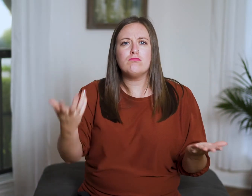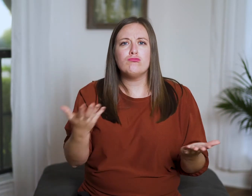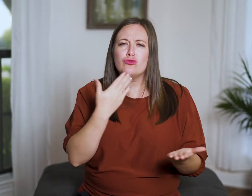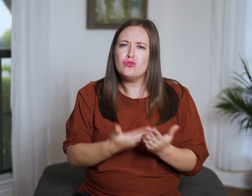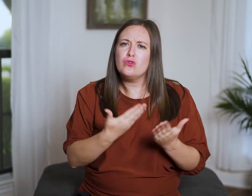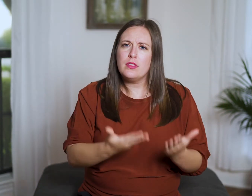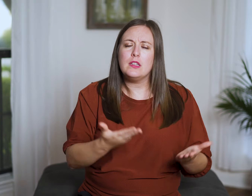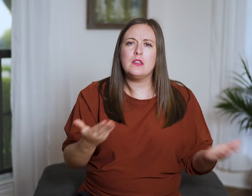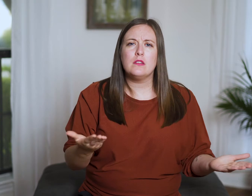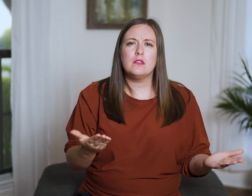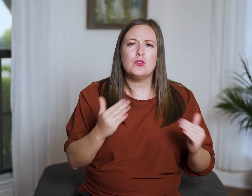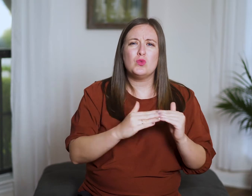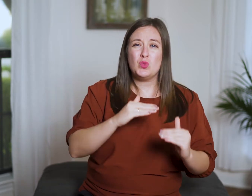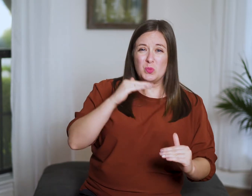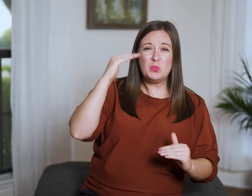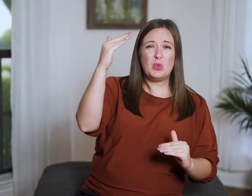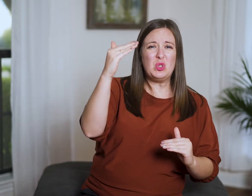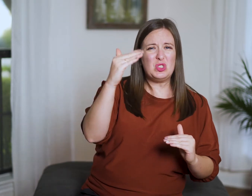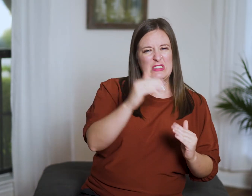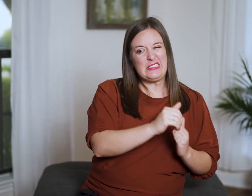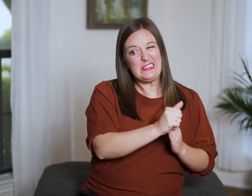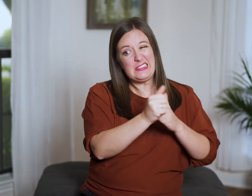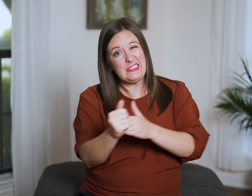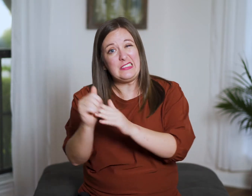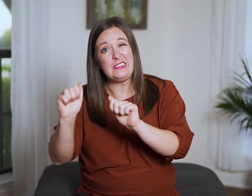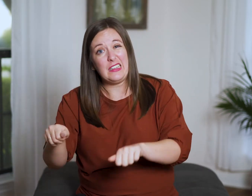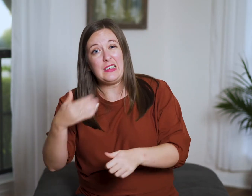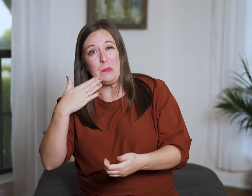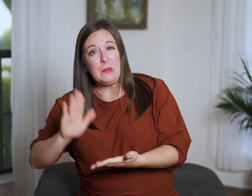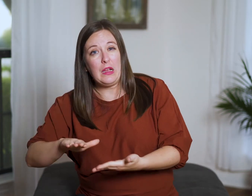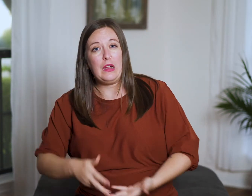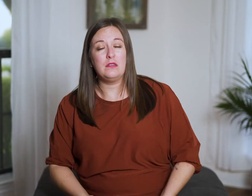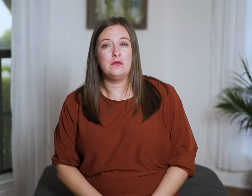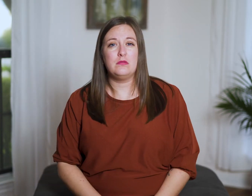is that too much of a good thing is a bad thing.